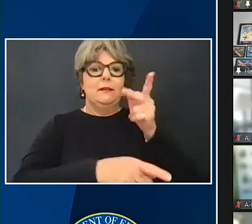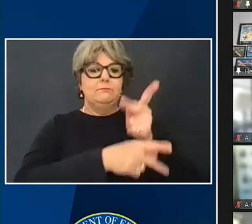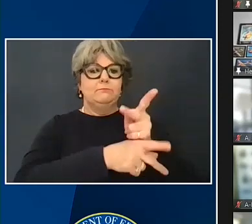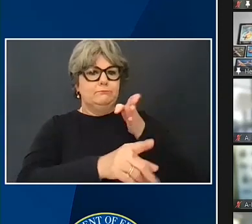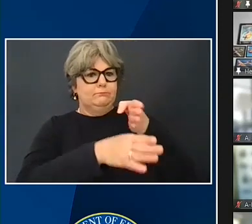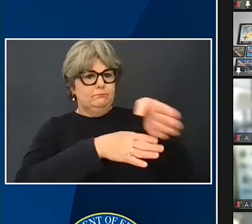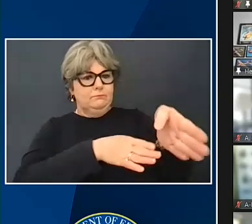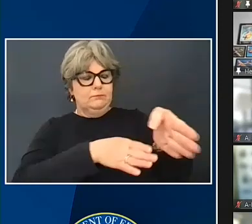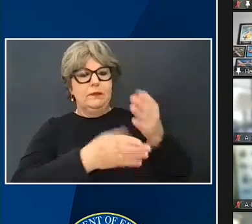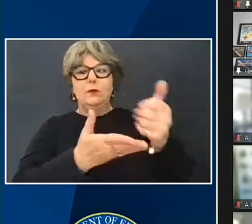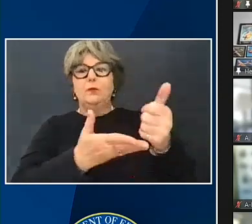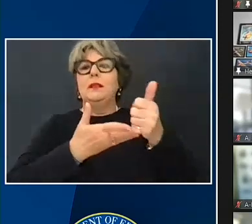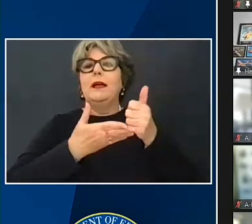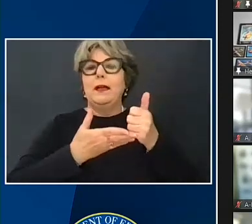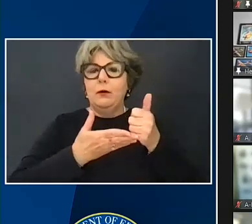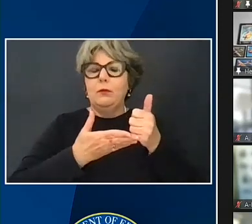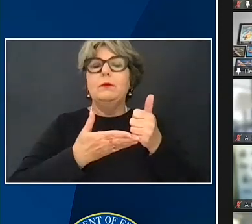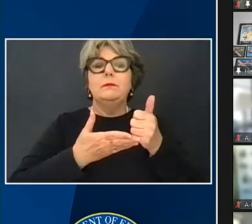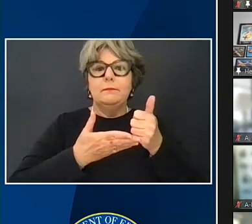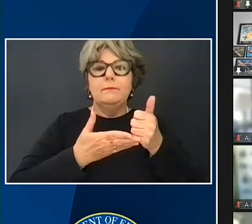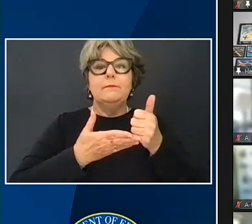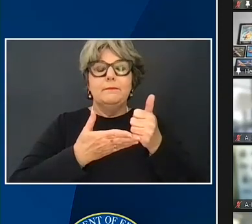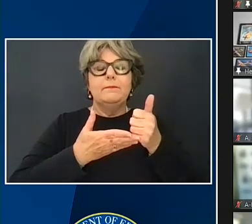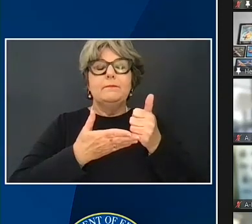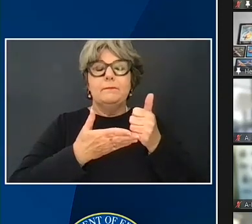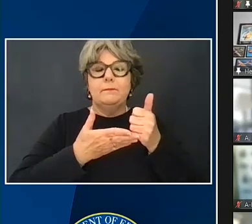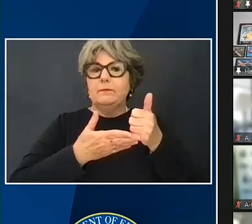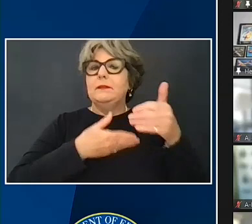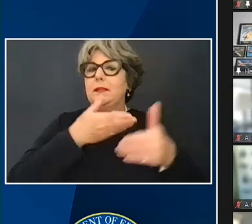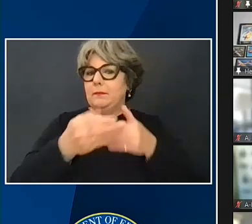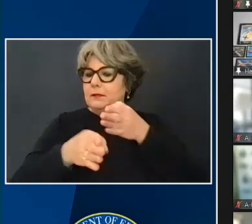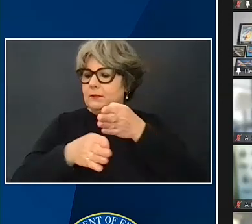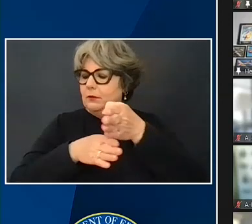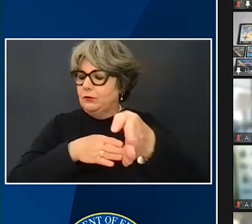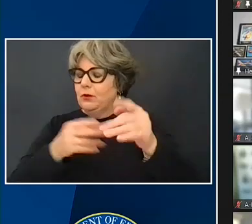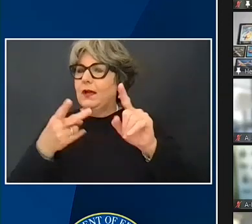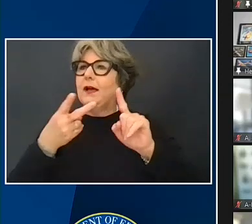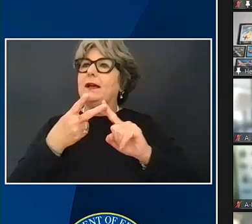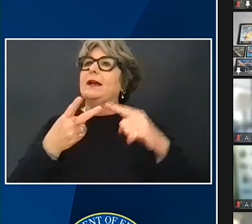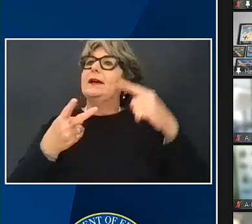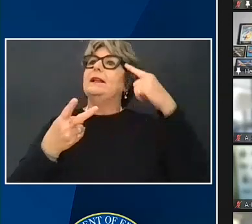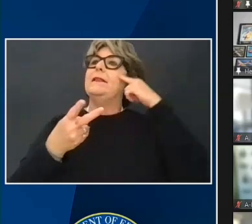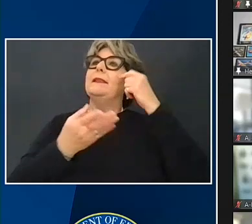just, a, keep us on track and b, I think, help tailor some of the feedback that